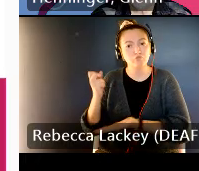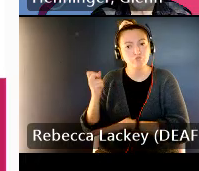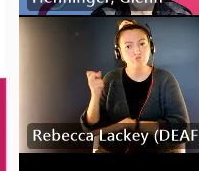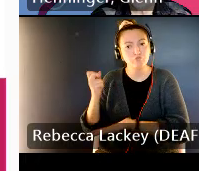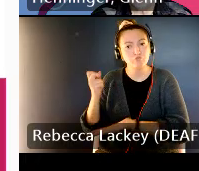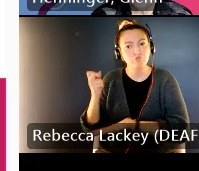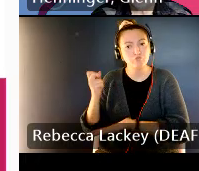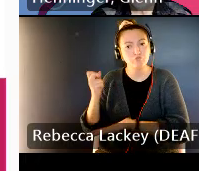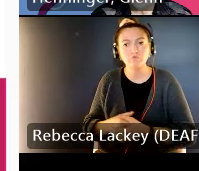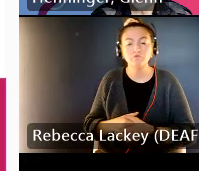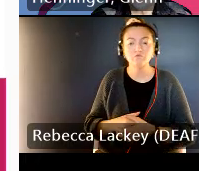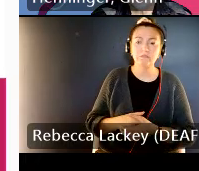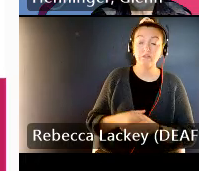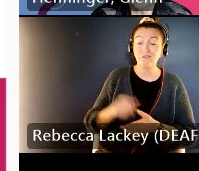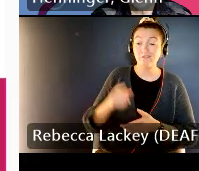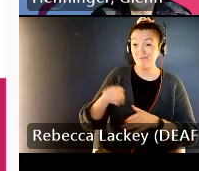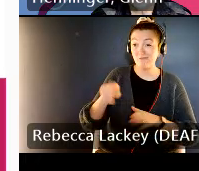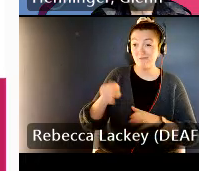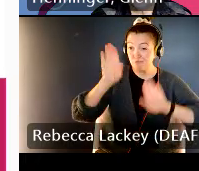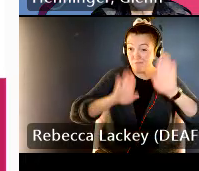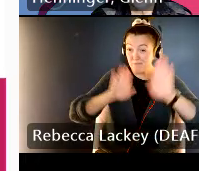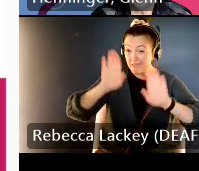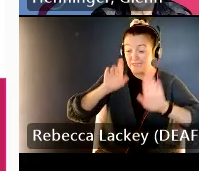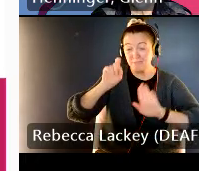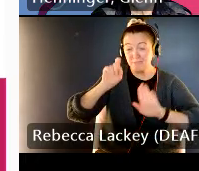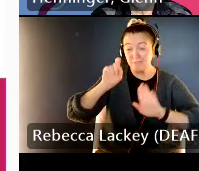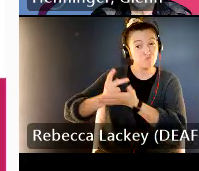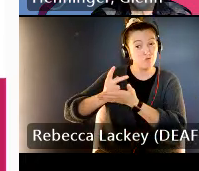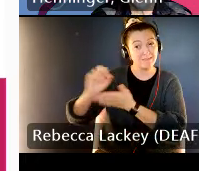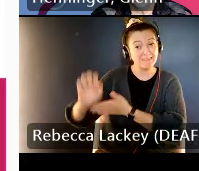Those bids have to be approved by our Saint Louis County Council.